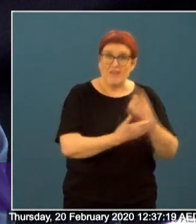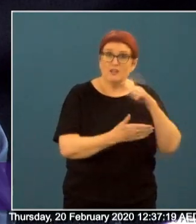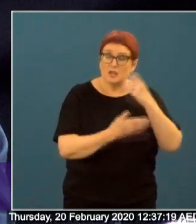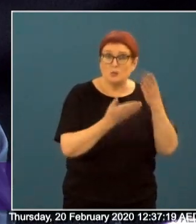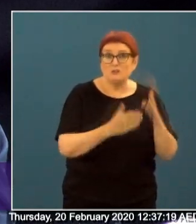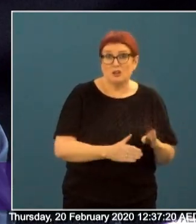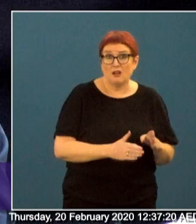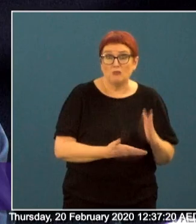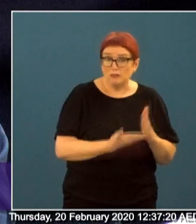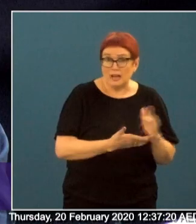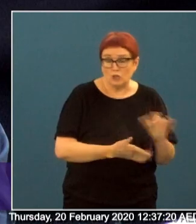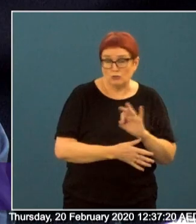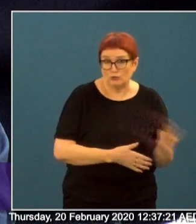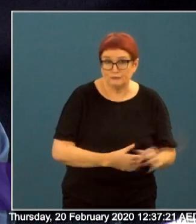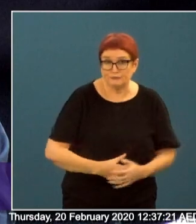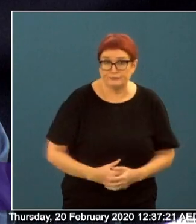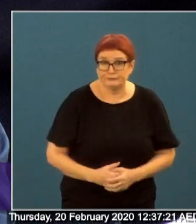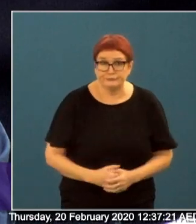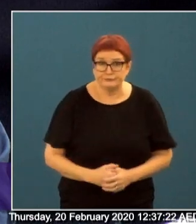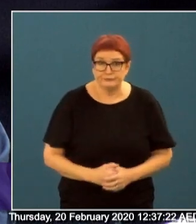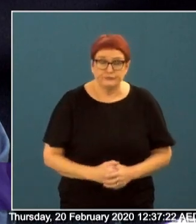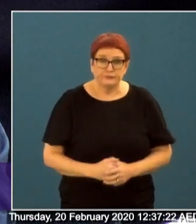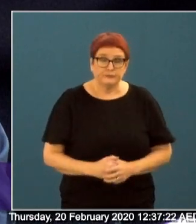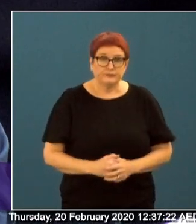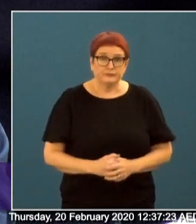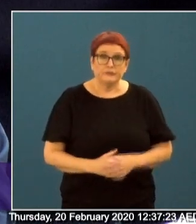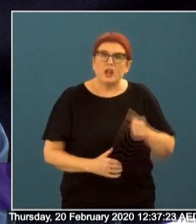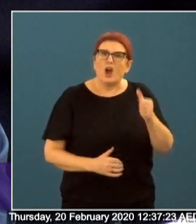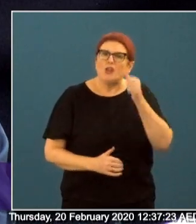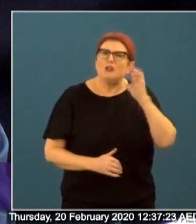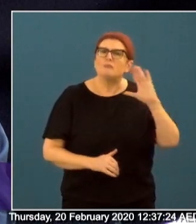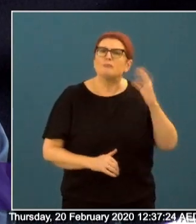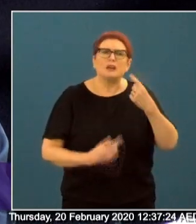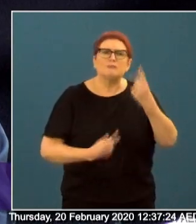So I know the Commissioners have heard quite significant stories